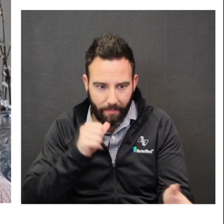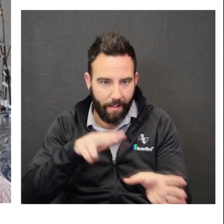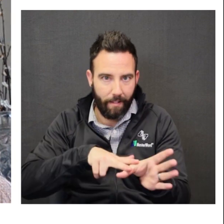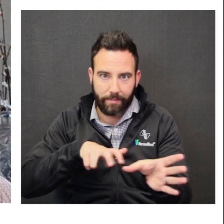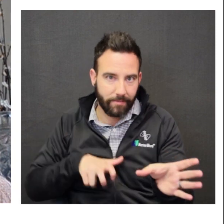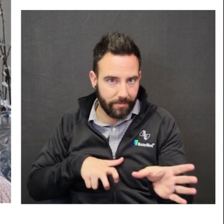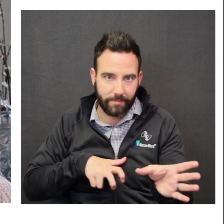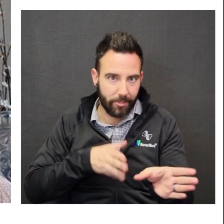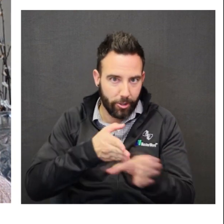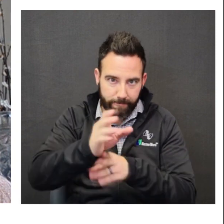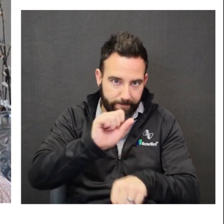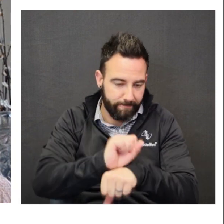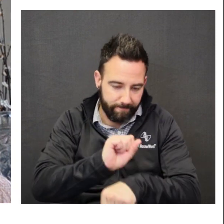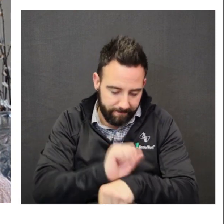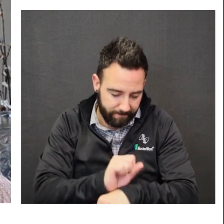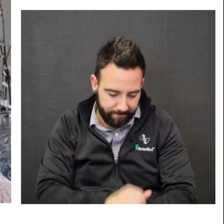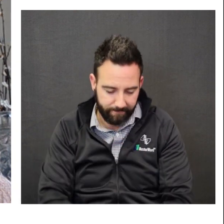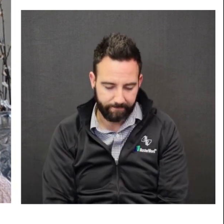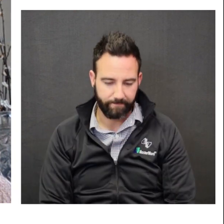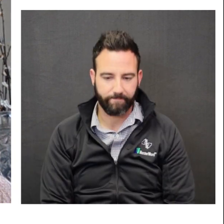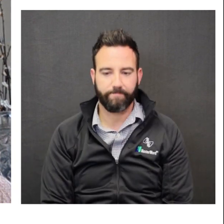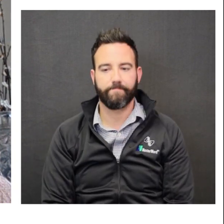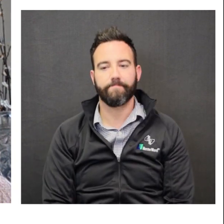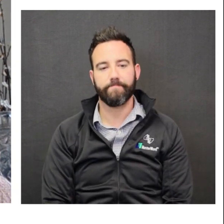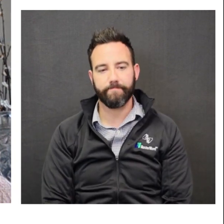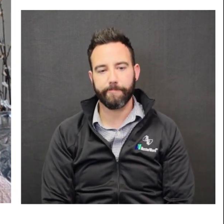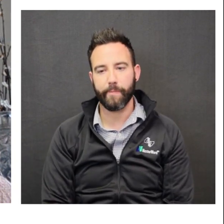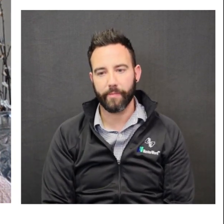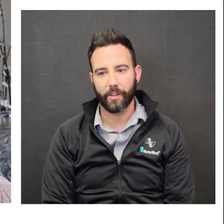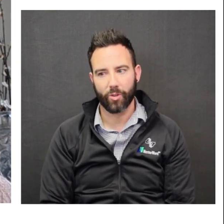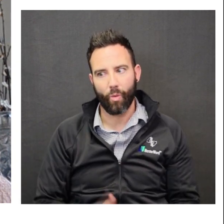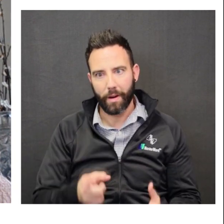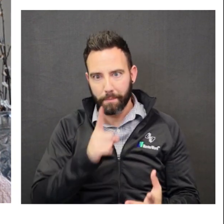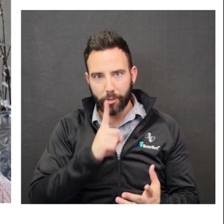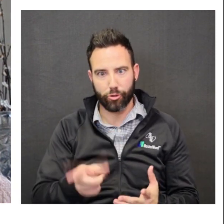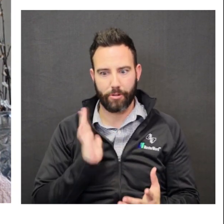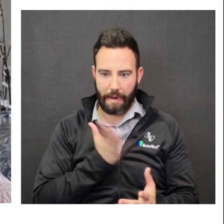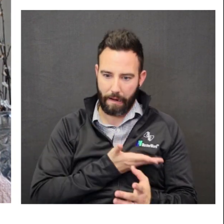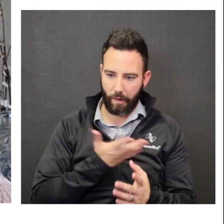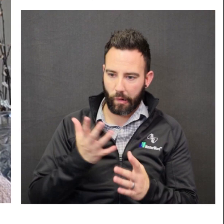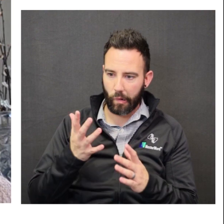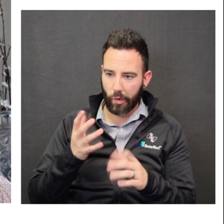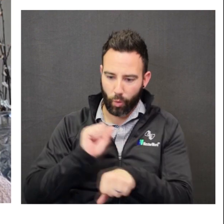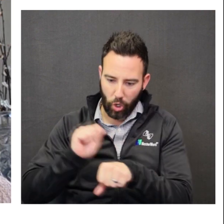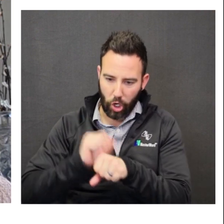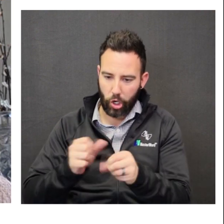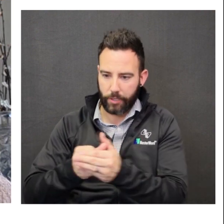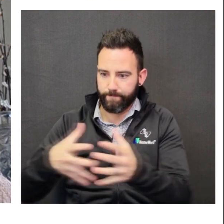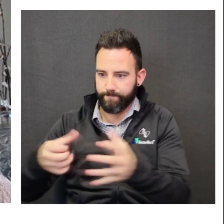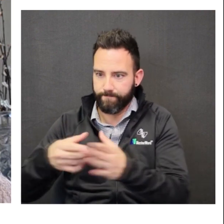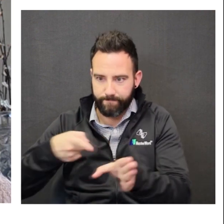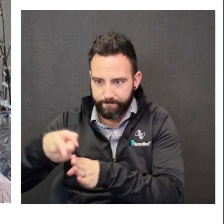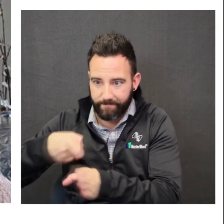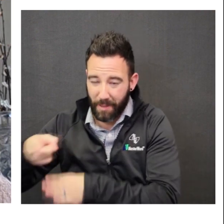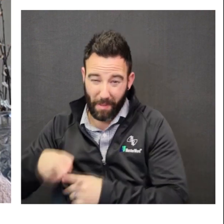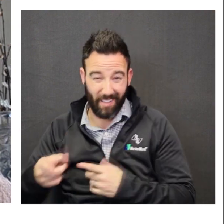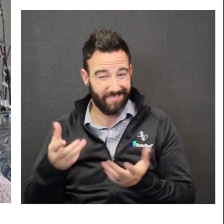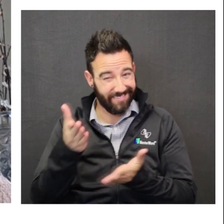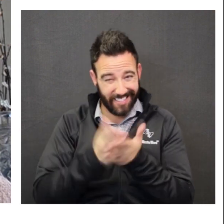It's like there's a lot of responsibility for us to try to keep those opportunities expanding that I would not, It would not surprise me at all to